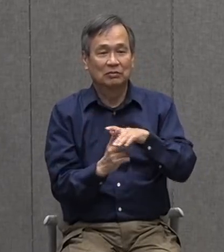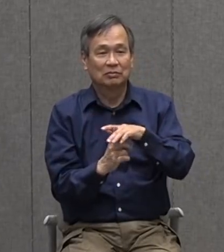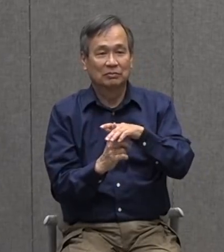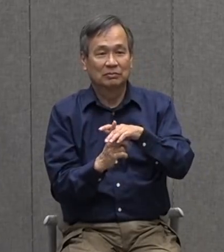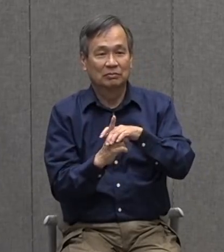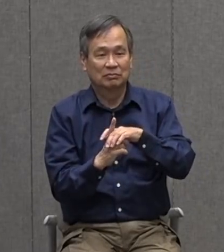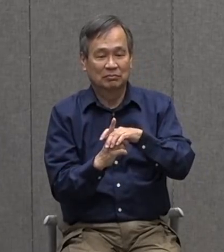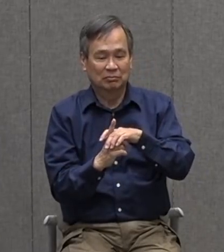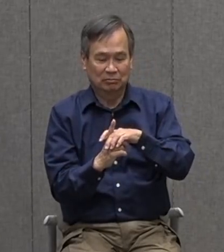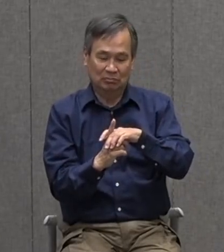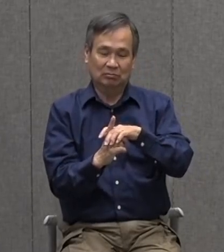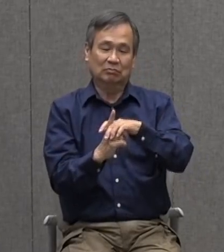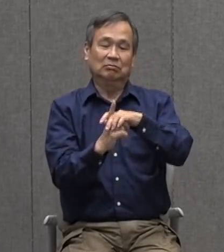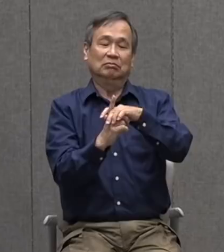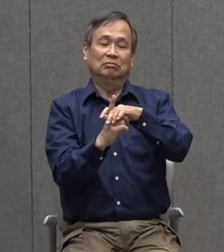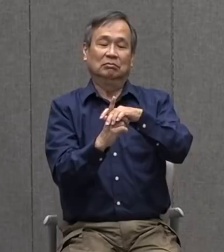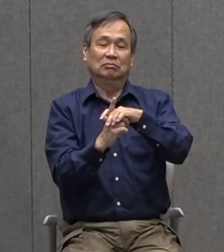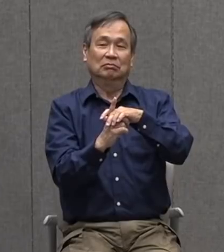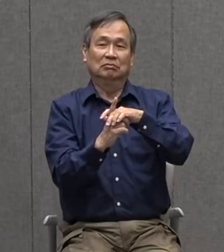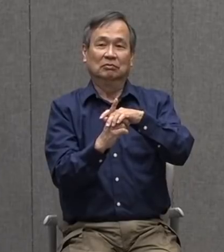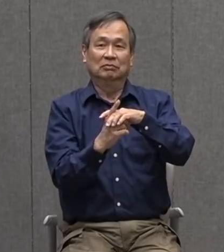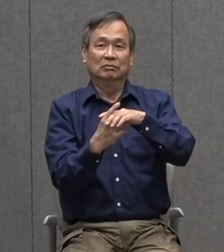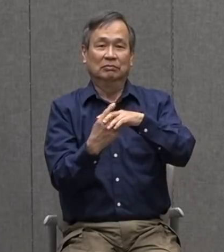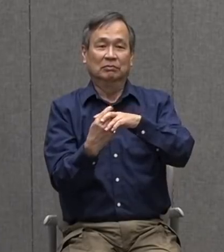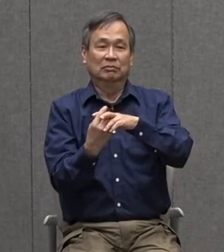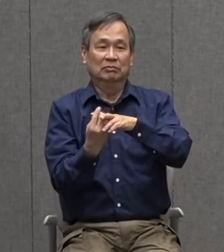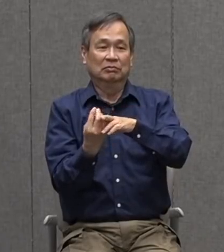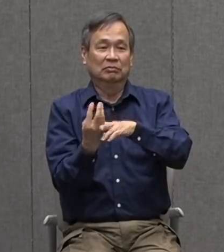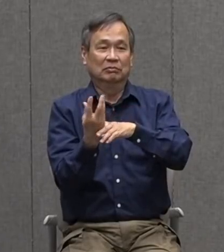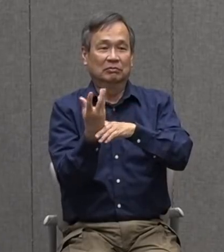It grew and grew into a sturdy plant.